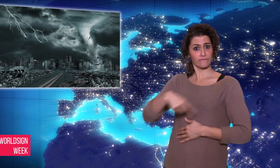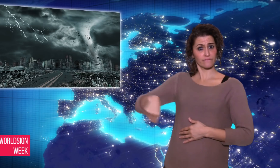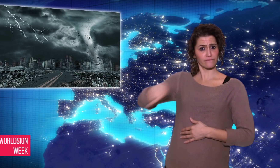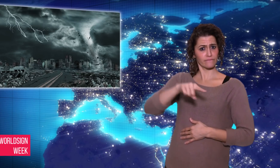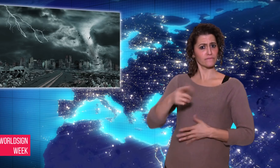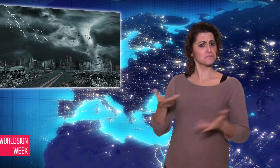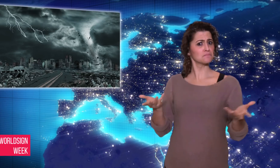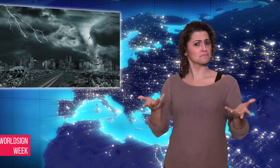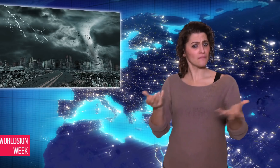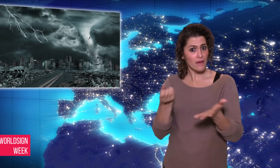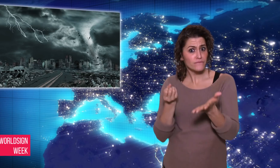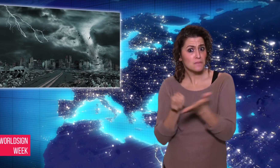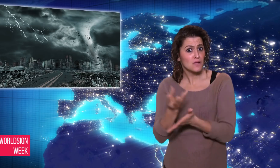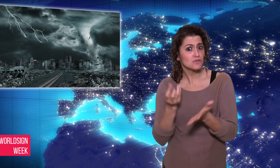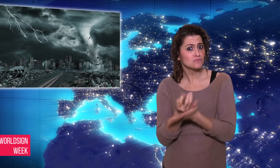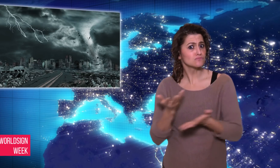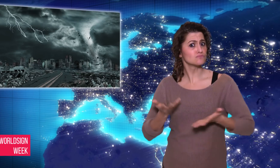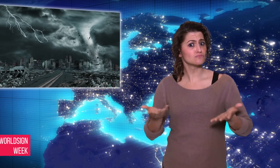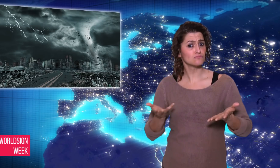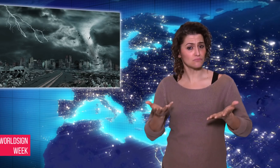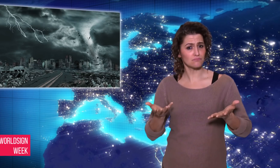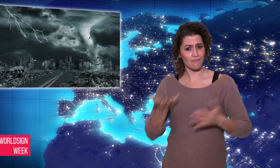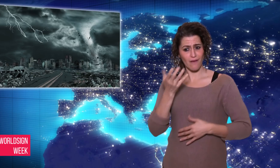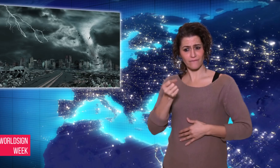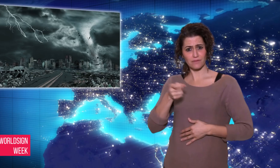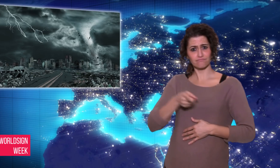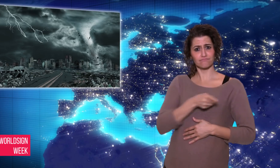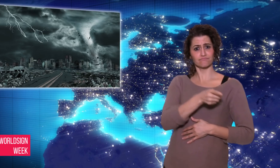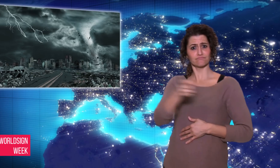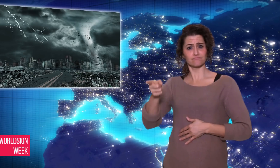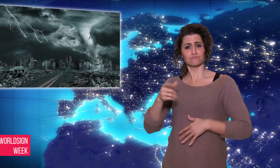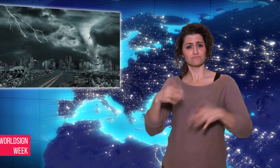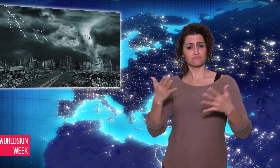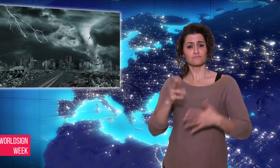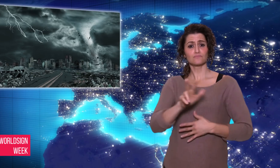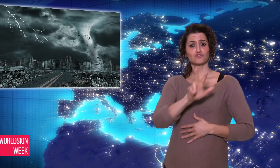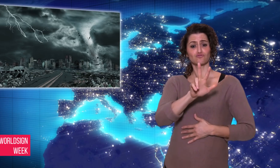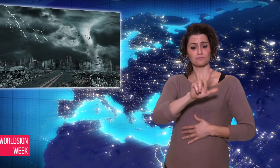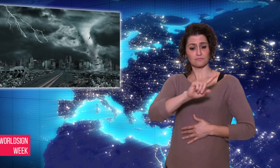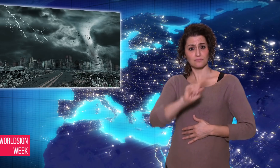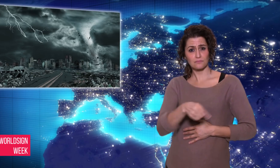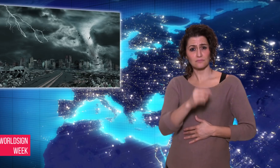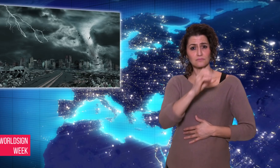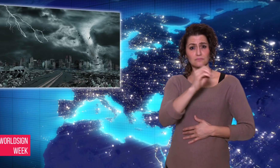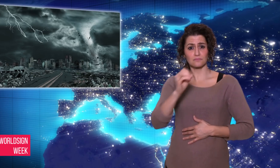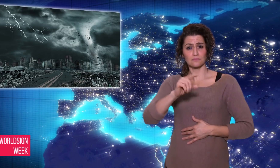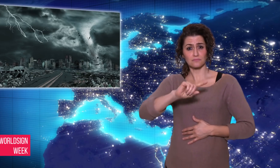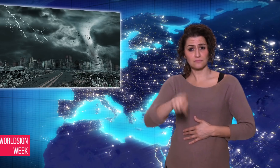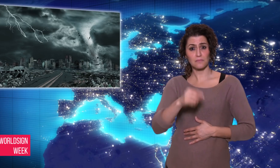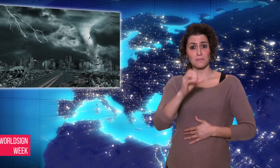prepared for Canadian Hearing